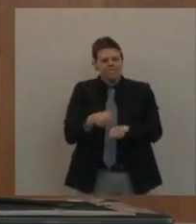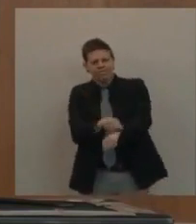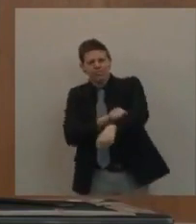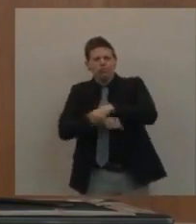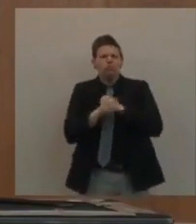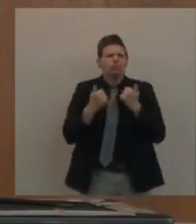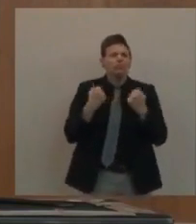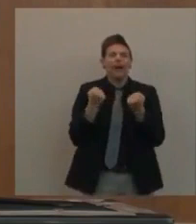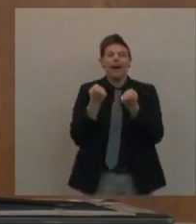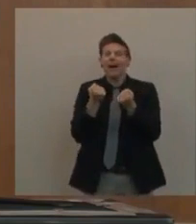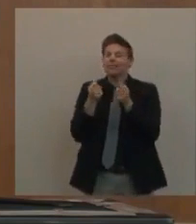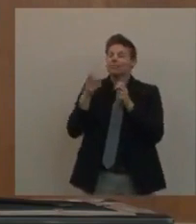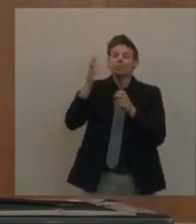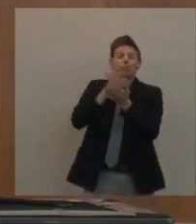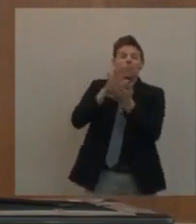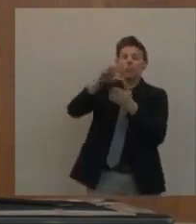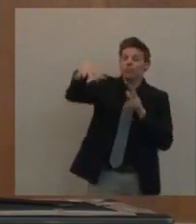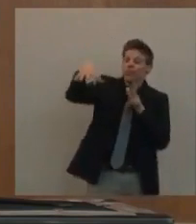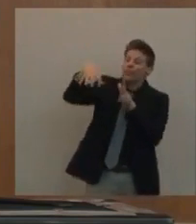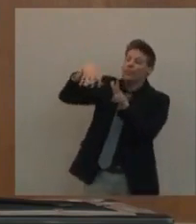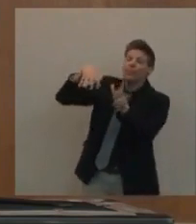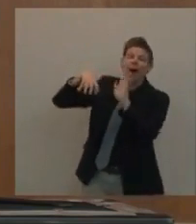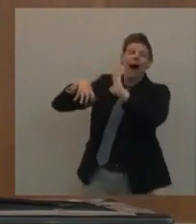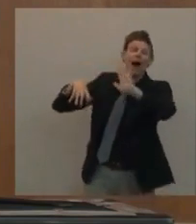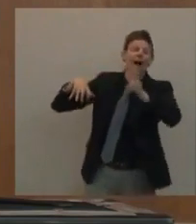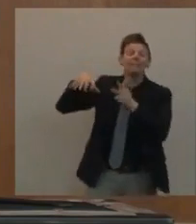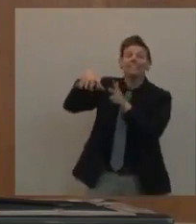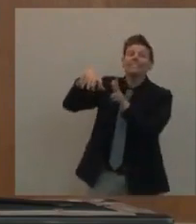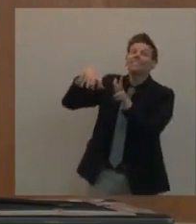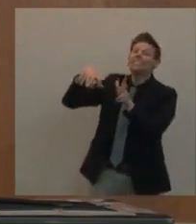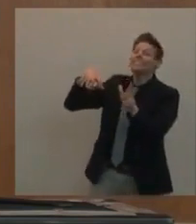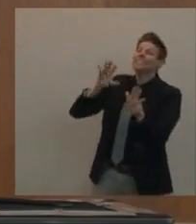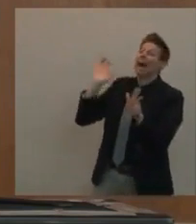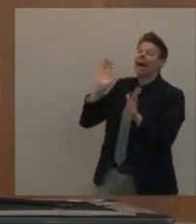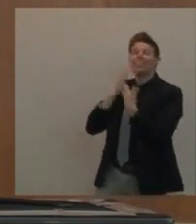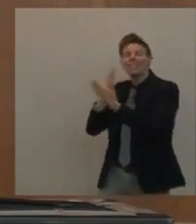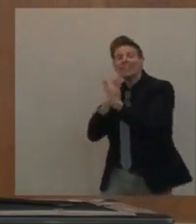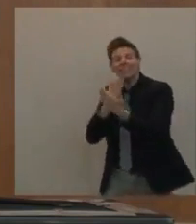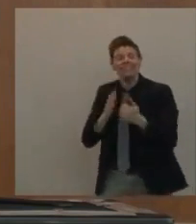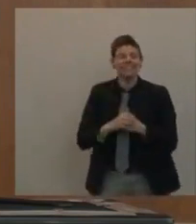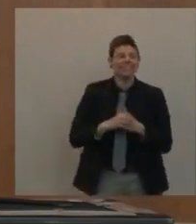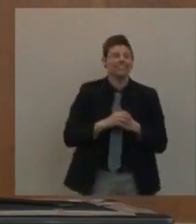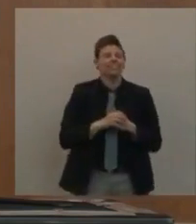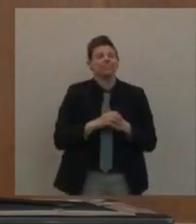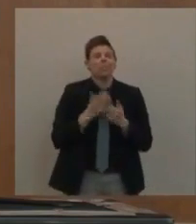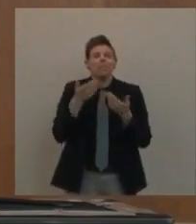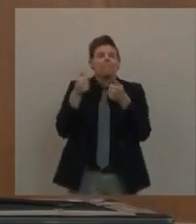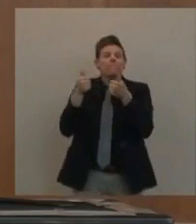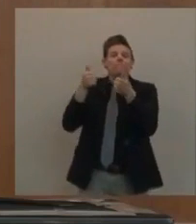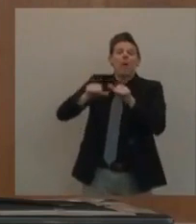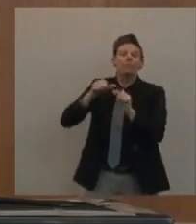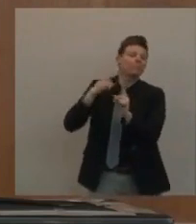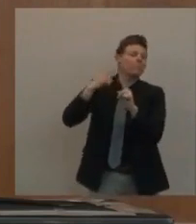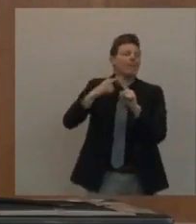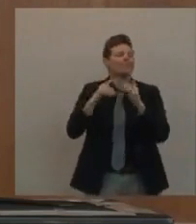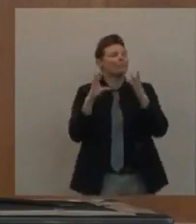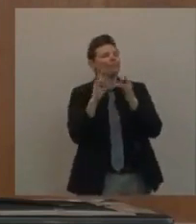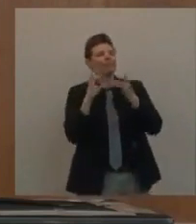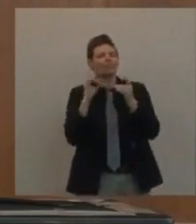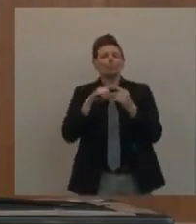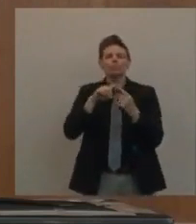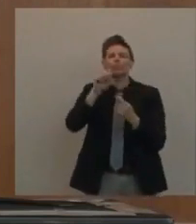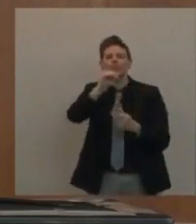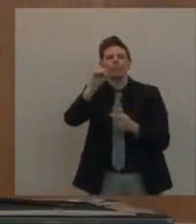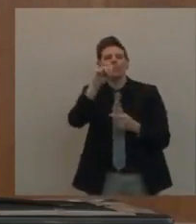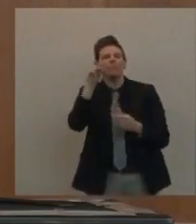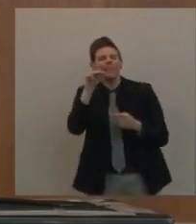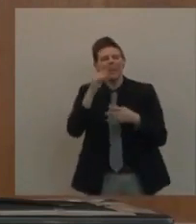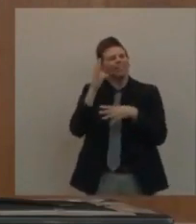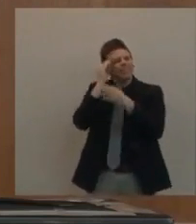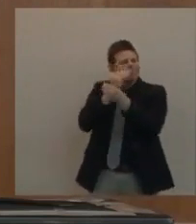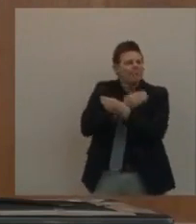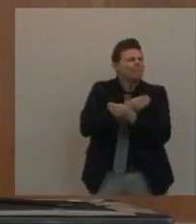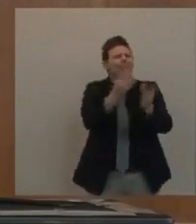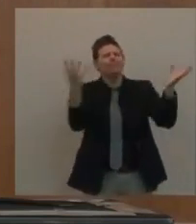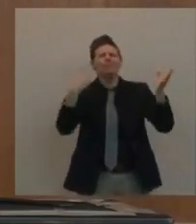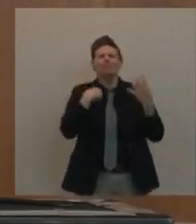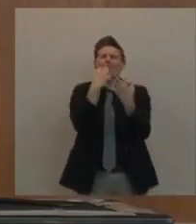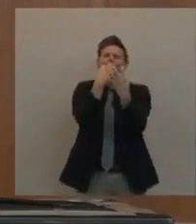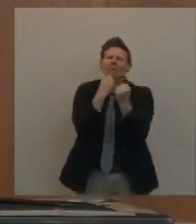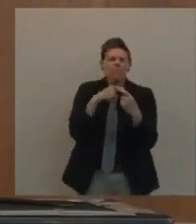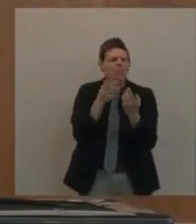AND I JUST WANTED TO MAKE SURE THAT EVERY NEW MEXICAN, WHERE YOU CAN, DRIVE-BY A HIGH SCHOOL STUDENT OR ONE OF THEM AS YOUR VERY OWN, REMEMBER TO THANK THEM.